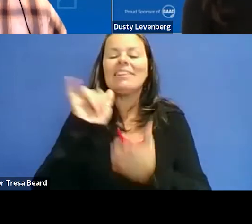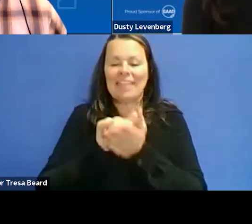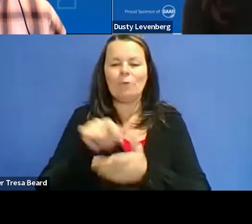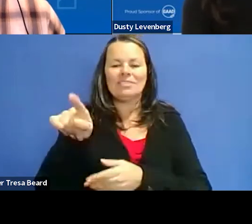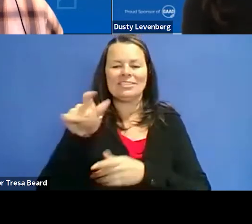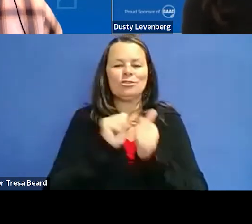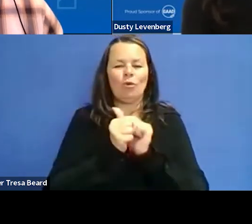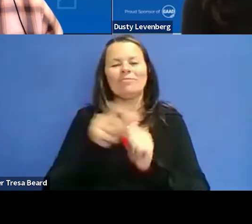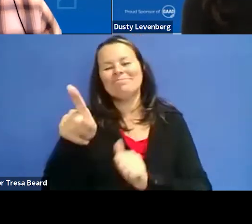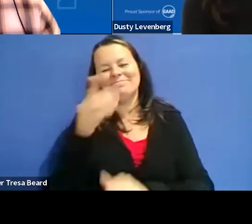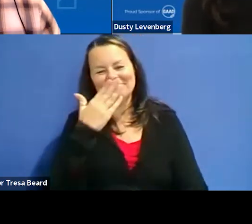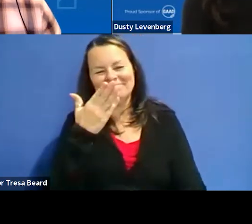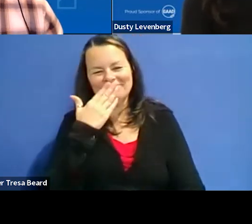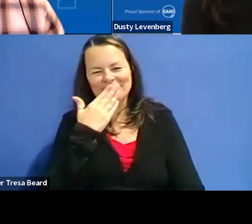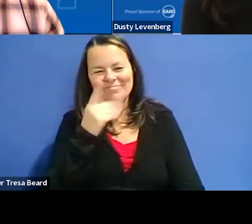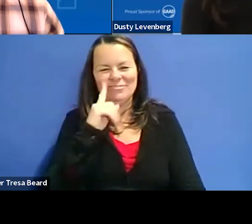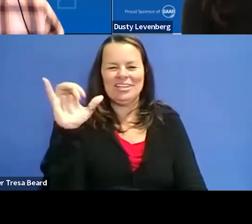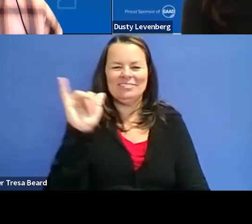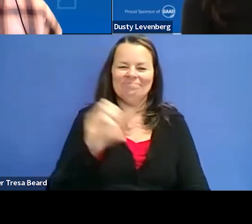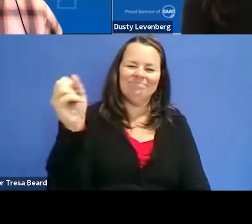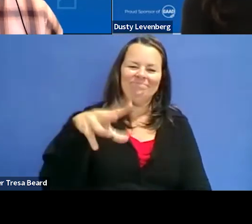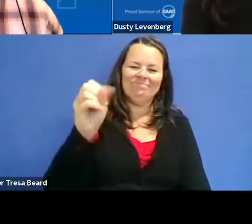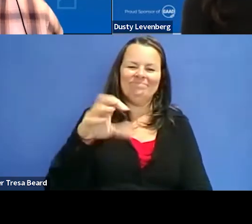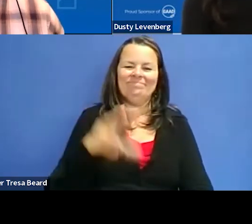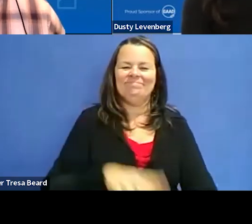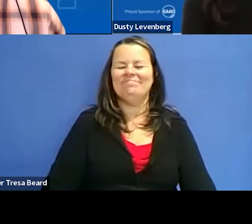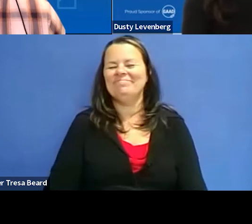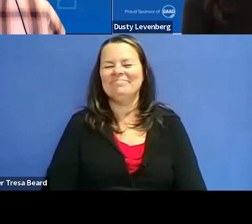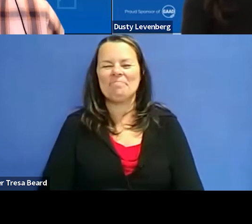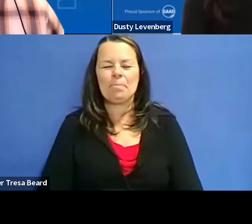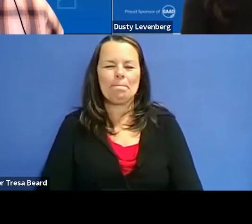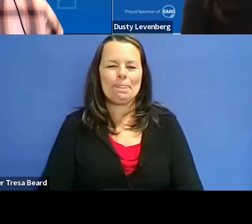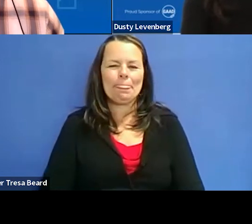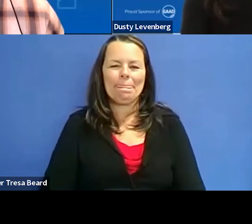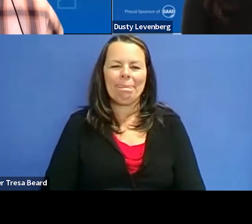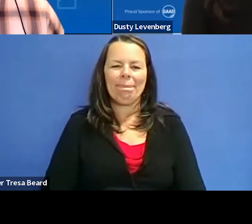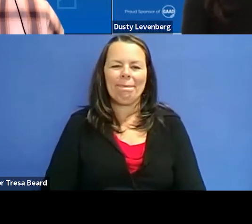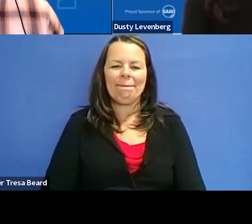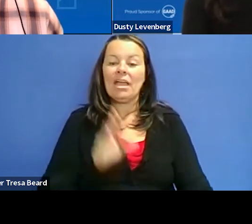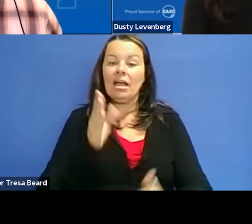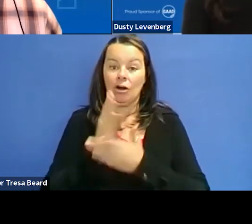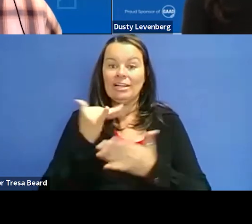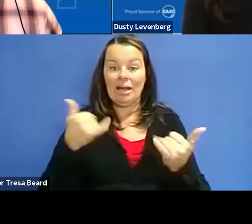Thank you for those in the chat that replied there. All right. We have a lot of questions now, which is awesome.